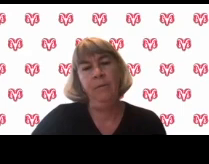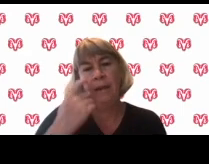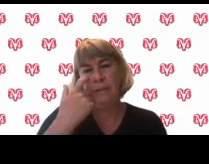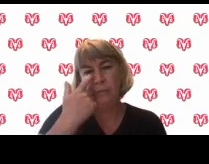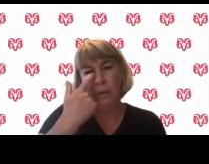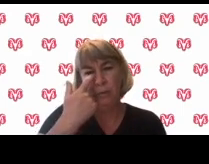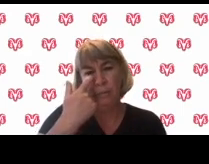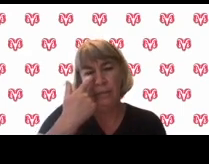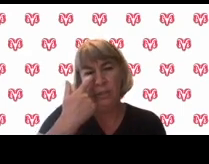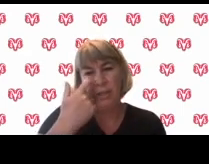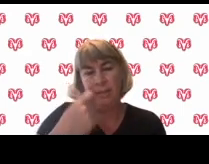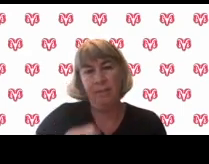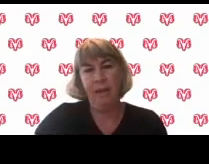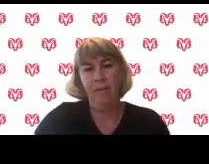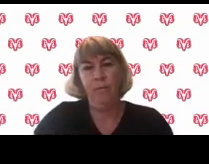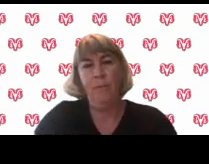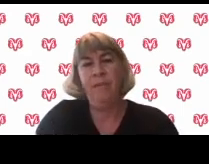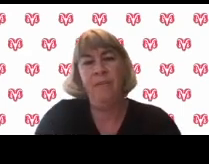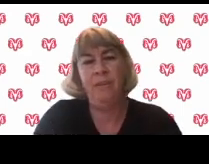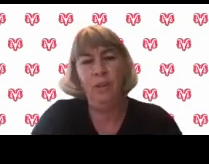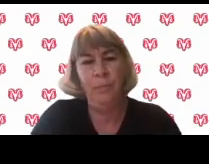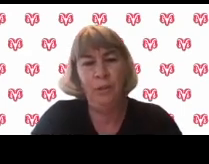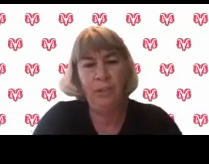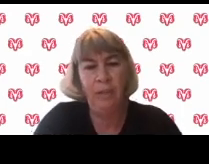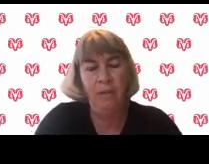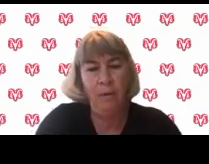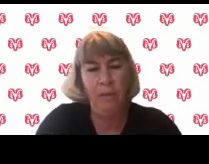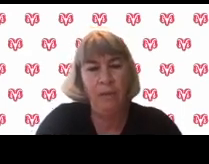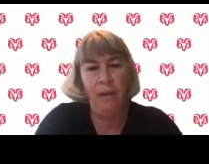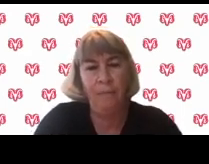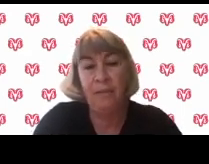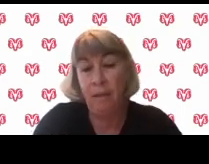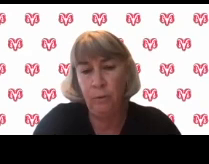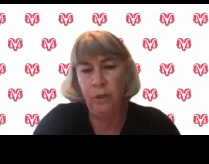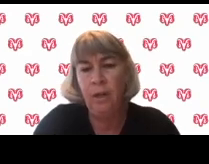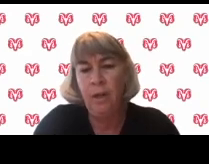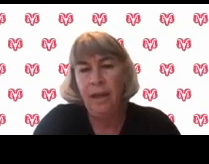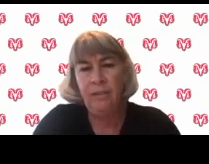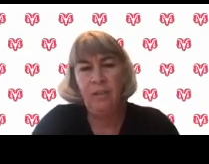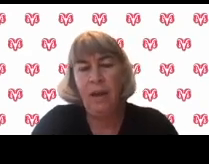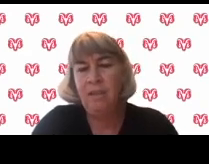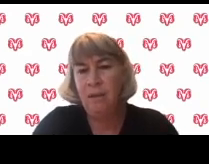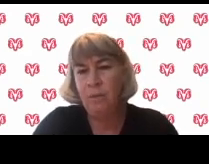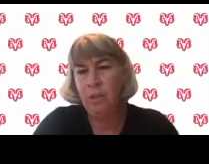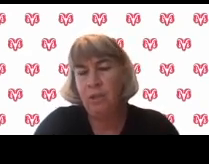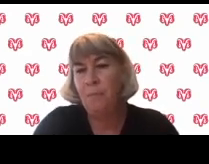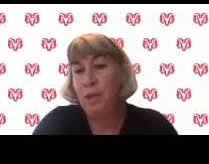Natalie's in one room, and Shane is in the other room. I've got the interpreters in there with Salvador, and so I think we should be